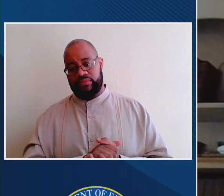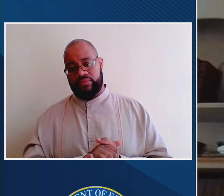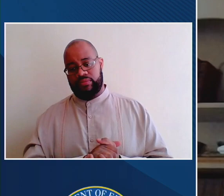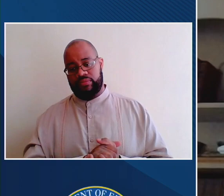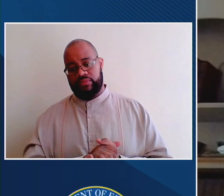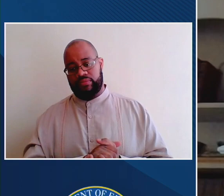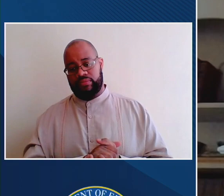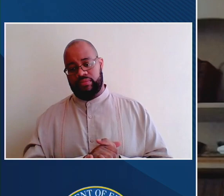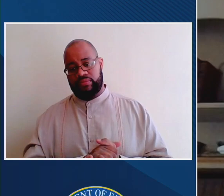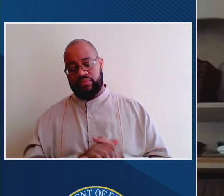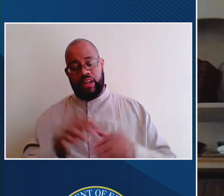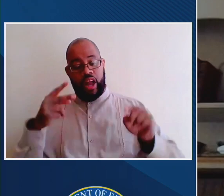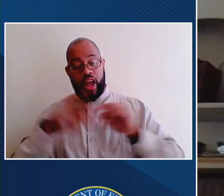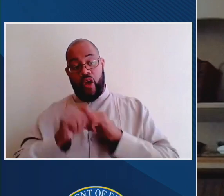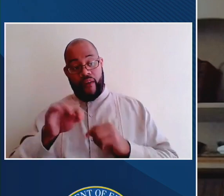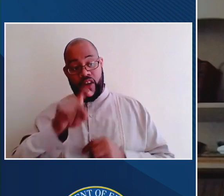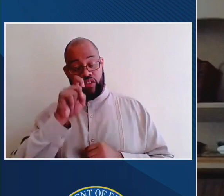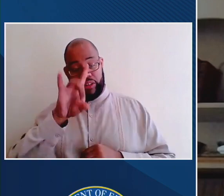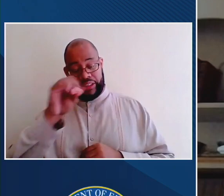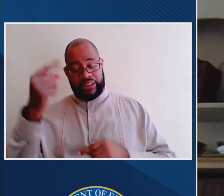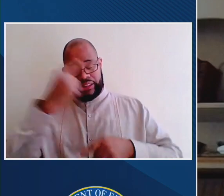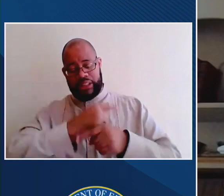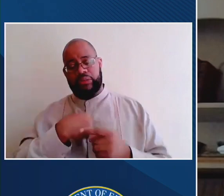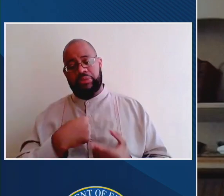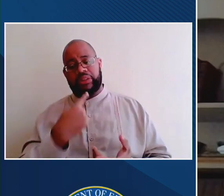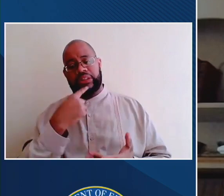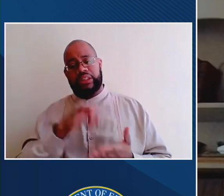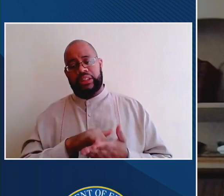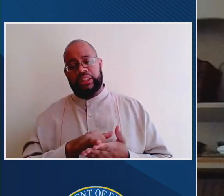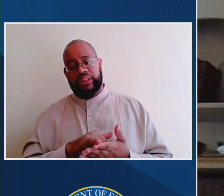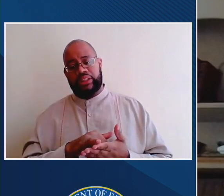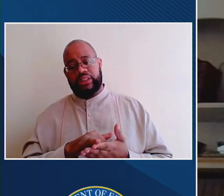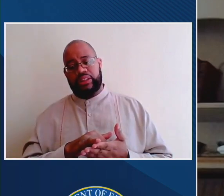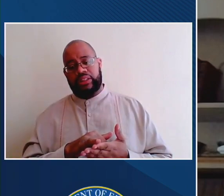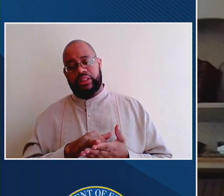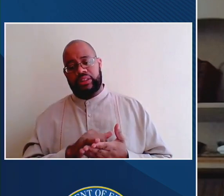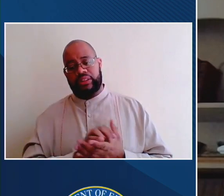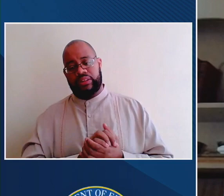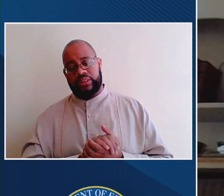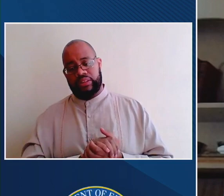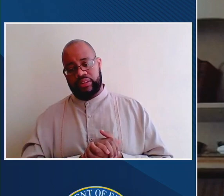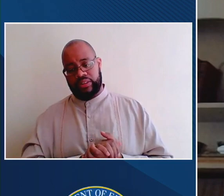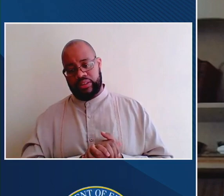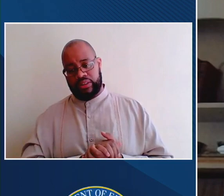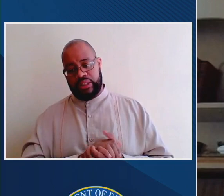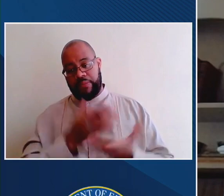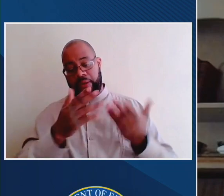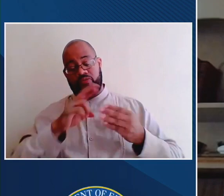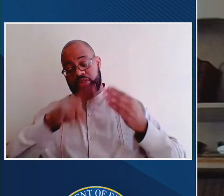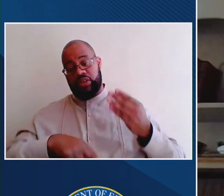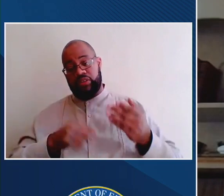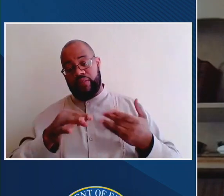of 180 days. We say in this regulation that may forfeit in- it may result in the forfeiture of the requested funds.